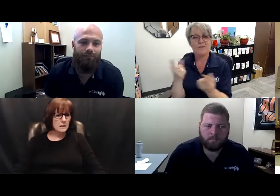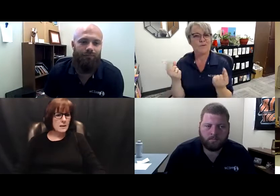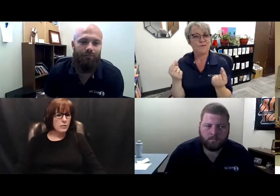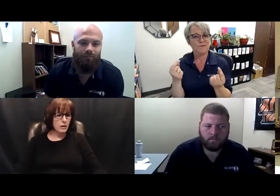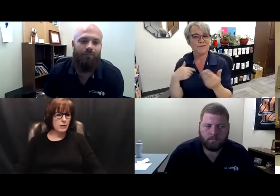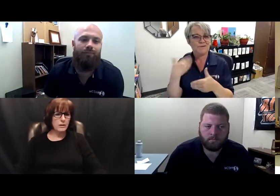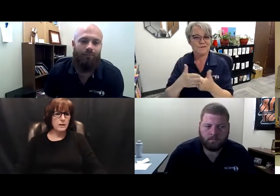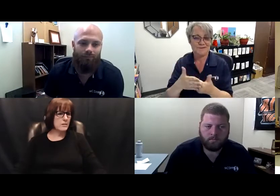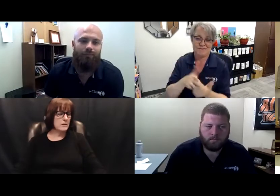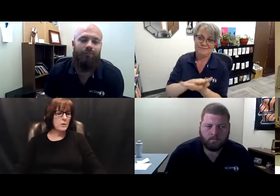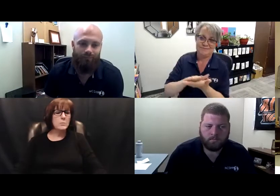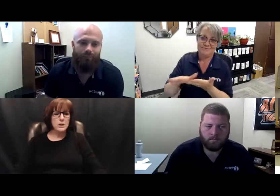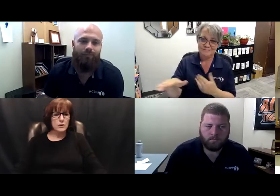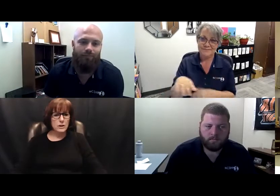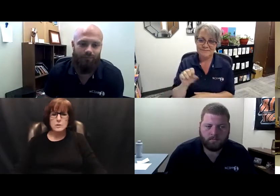health care and if they don't meet your needs what